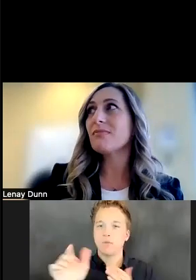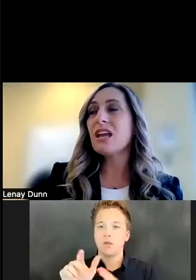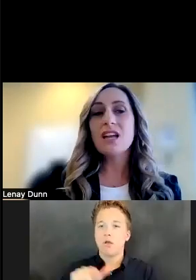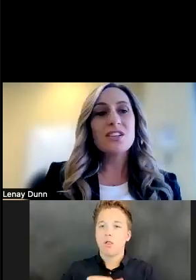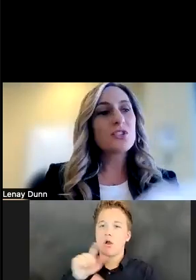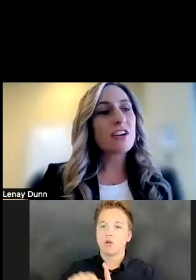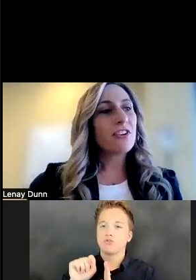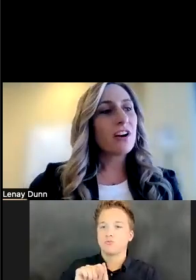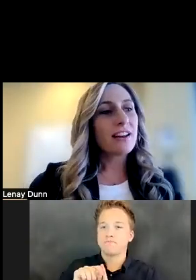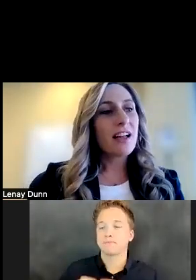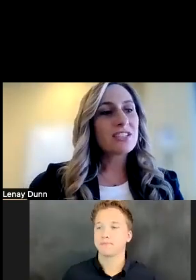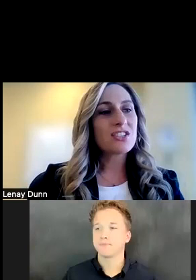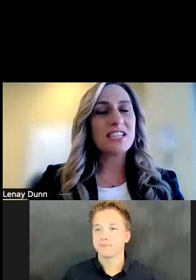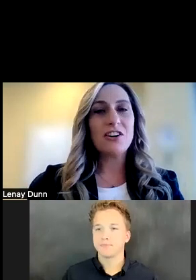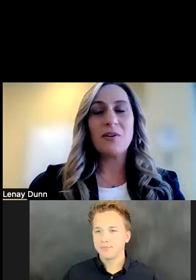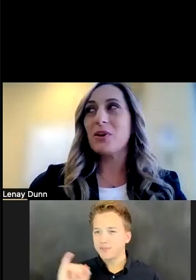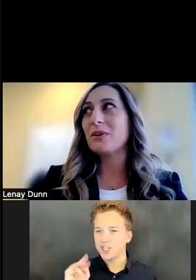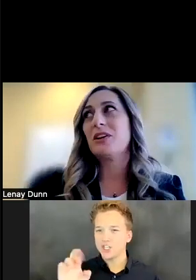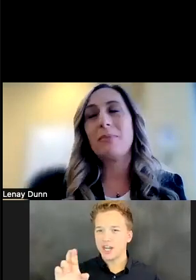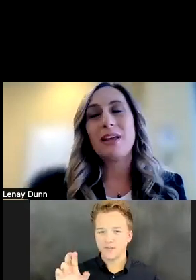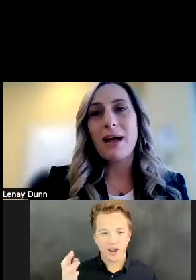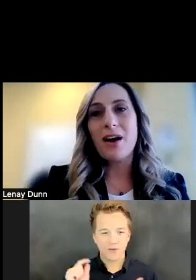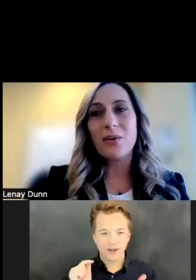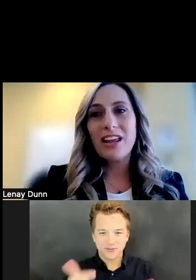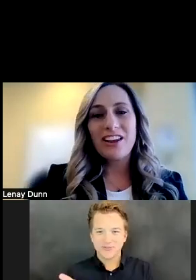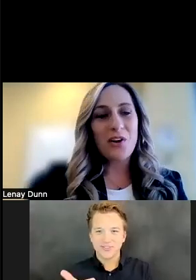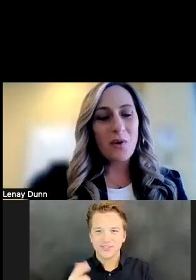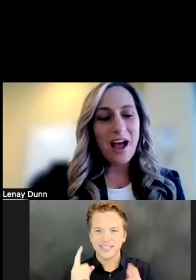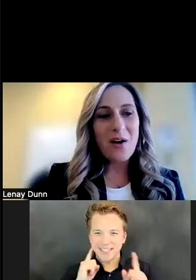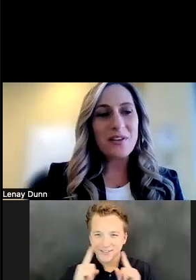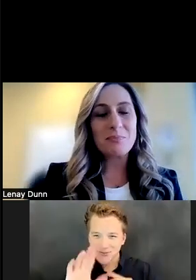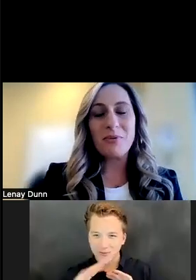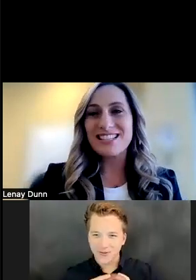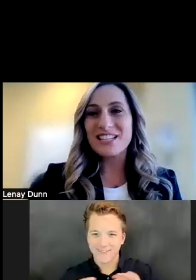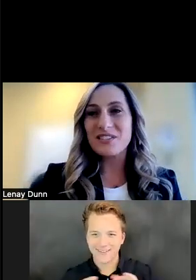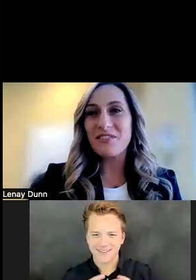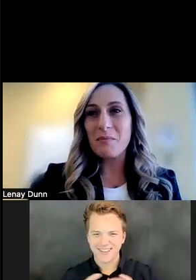Jennifer, I'd love to just hear from you a little bit about how this process of developing